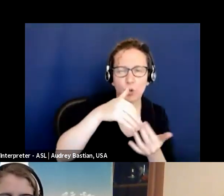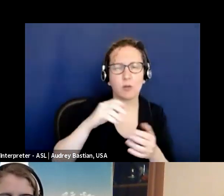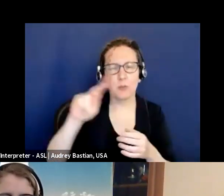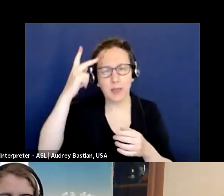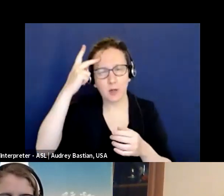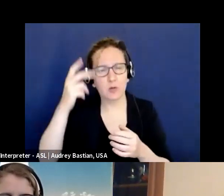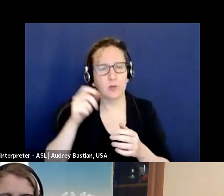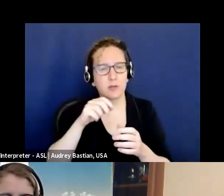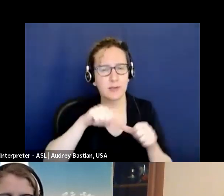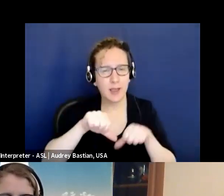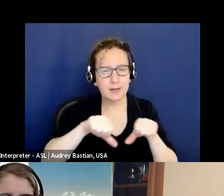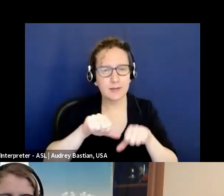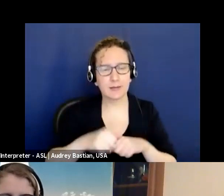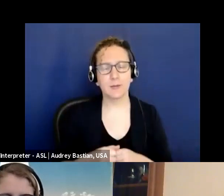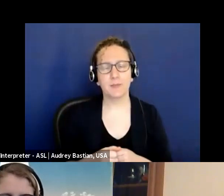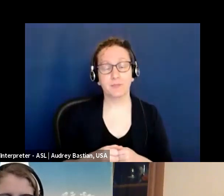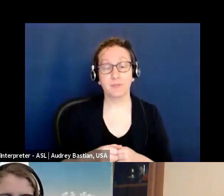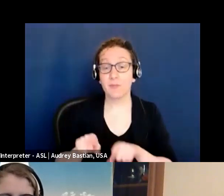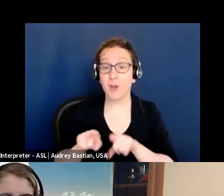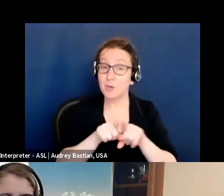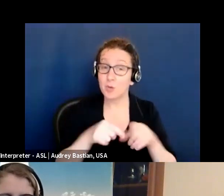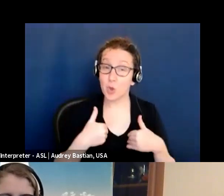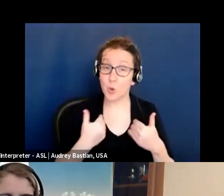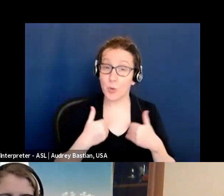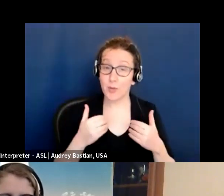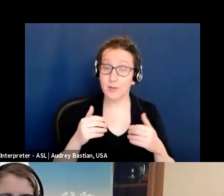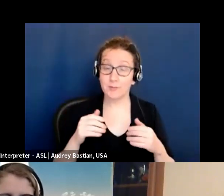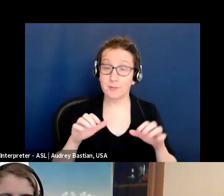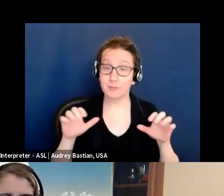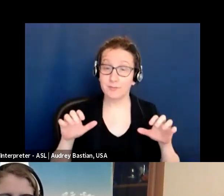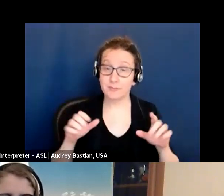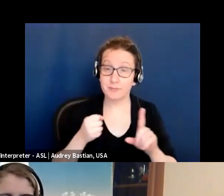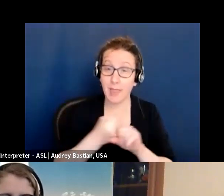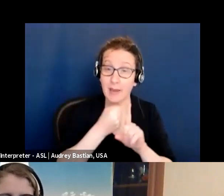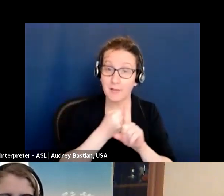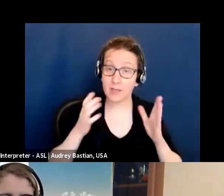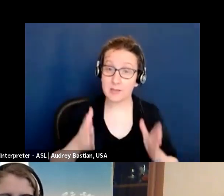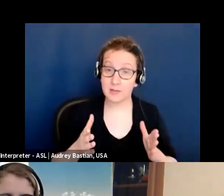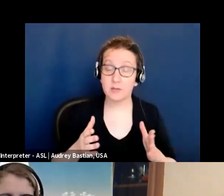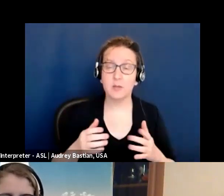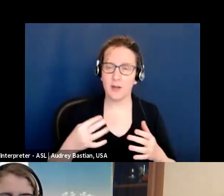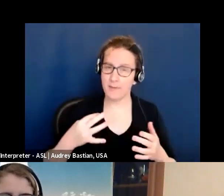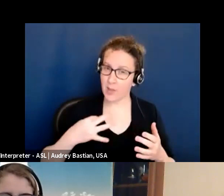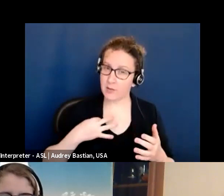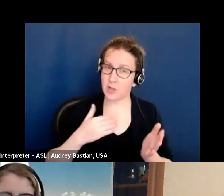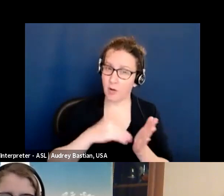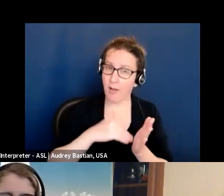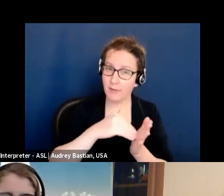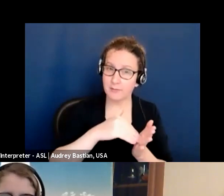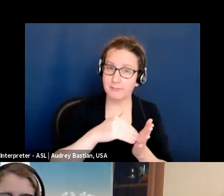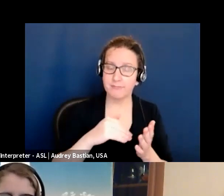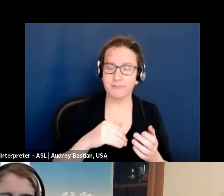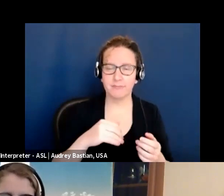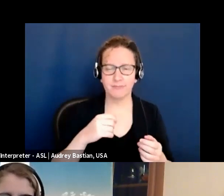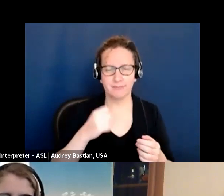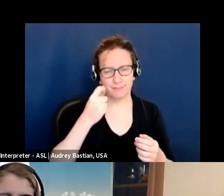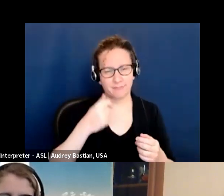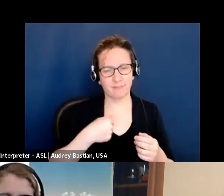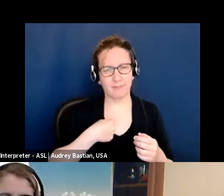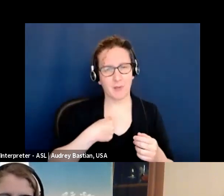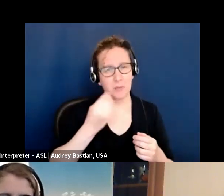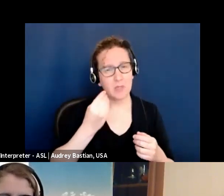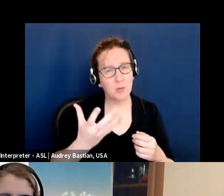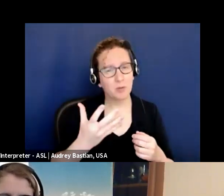I'm also a youth activities, I volunteer a lot, well, I can say that you know during last time,